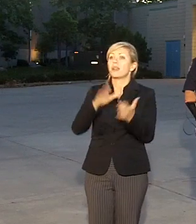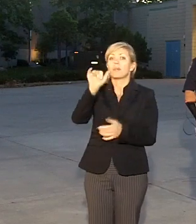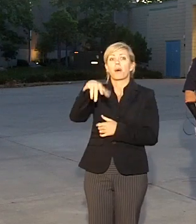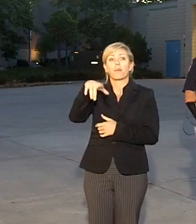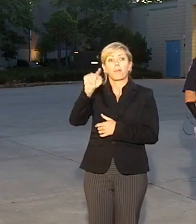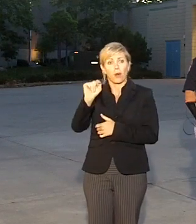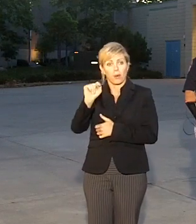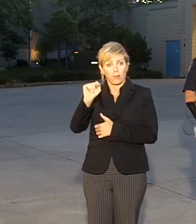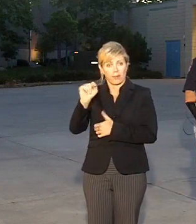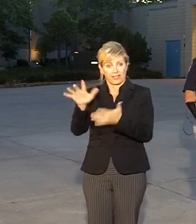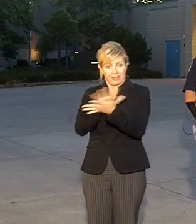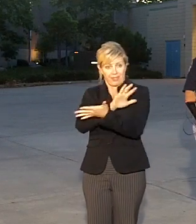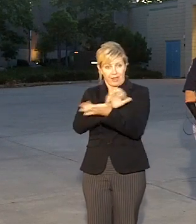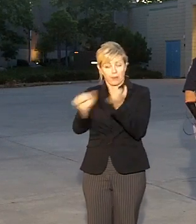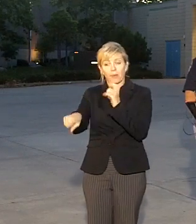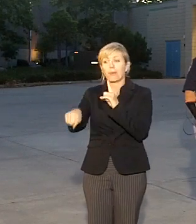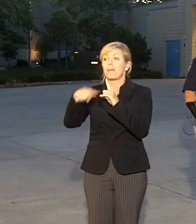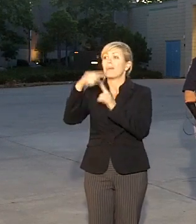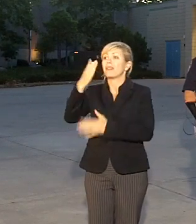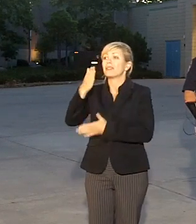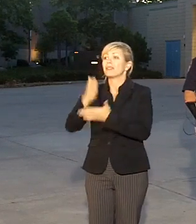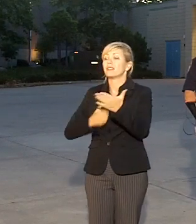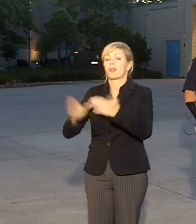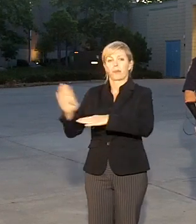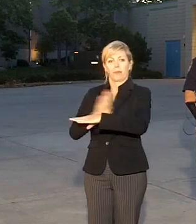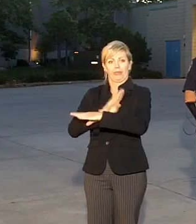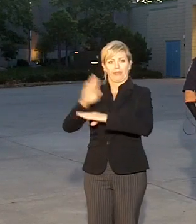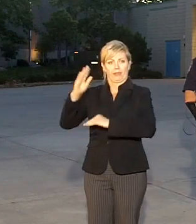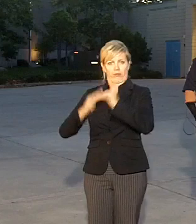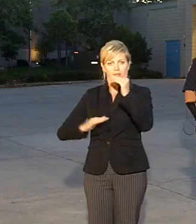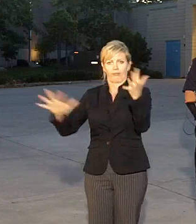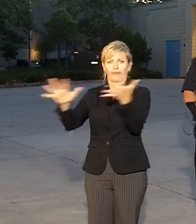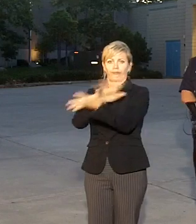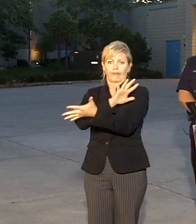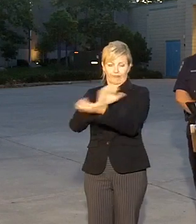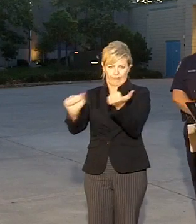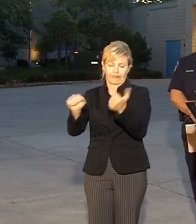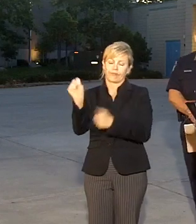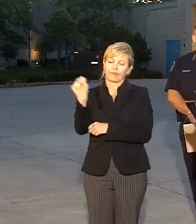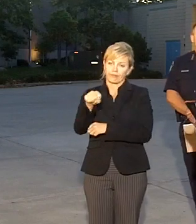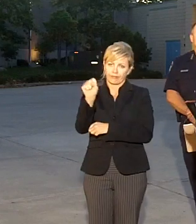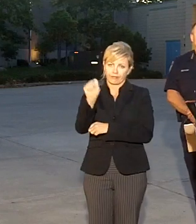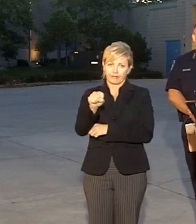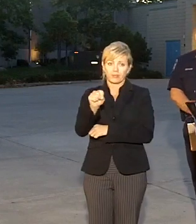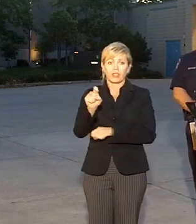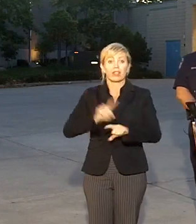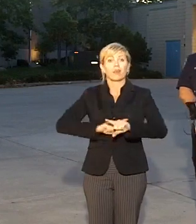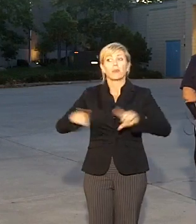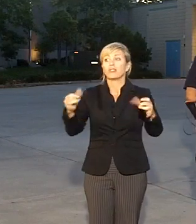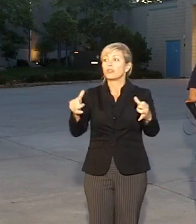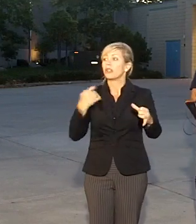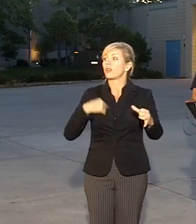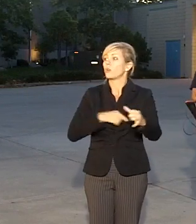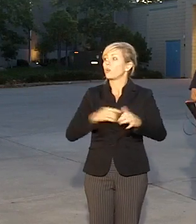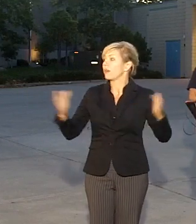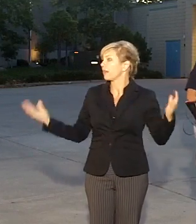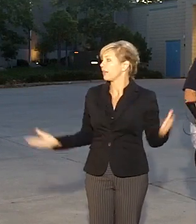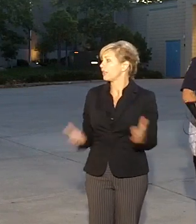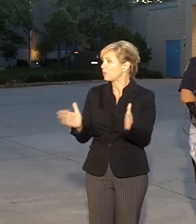buildings but most importantly today we're here to ask for a continued support from our community for